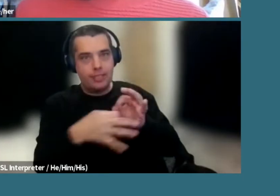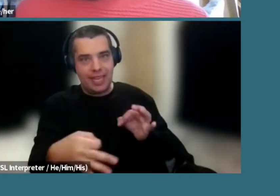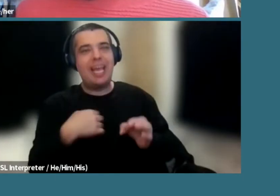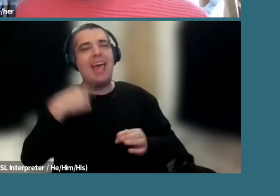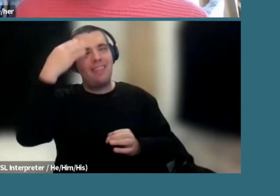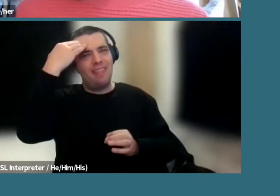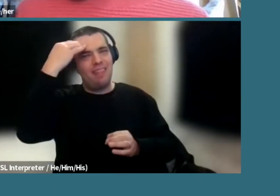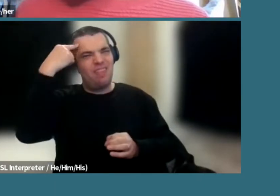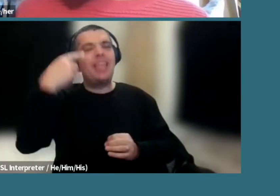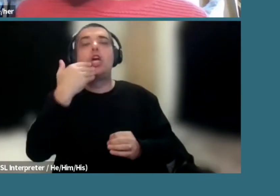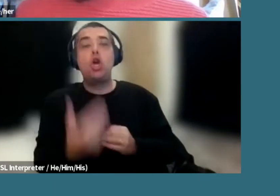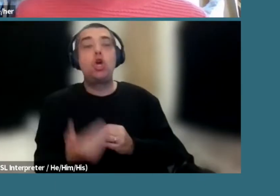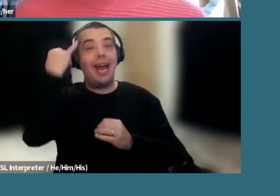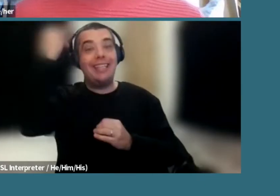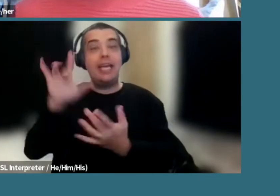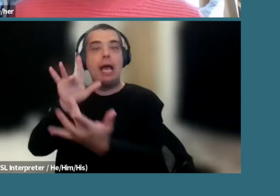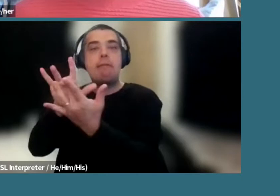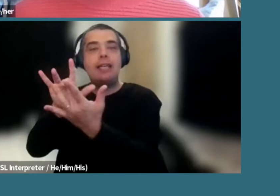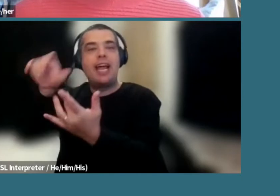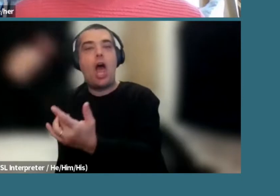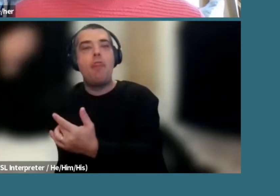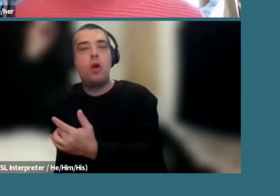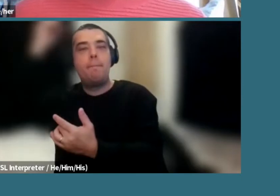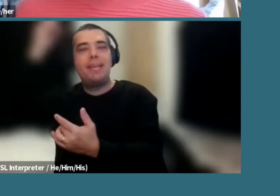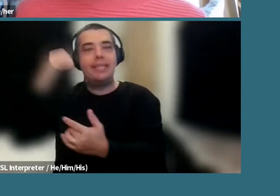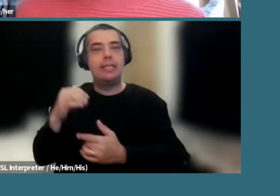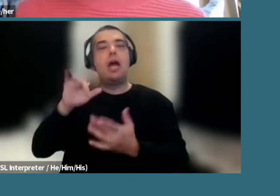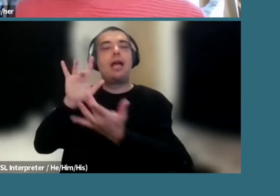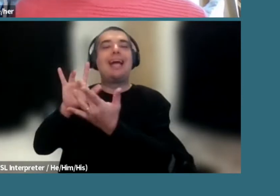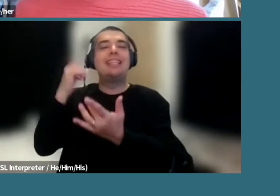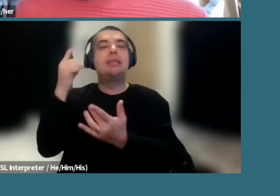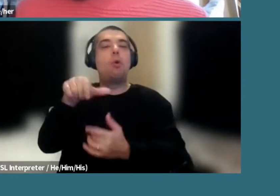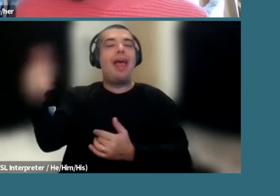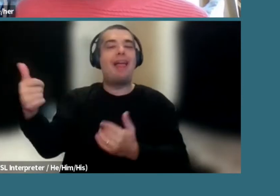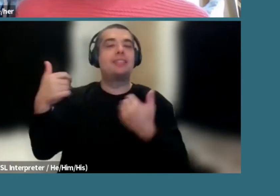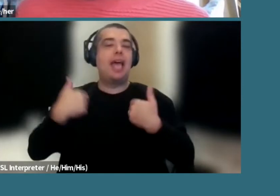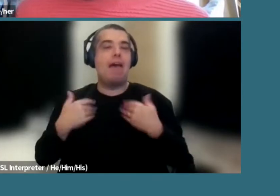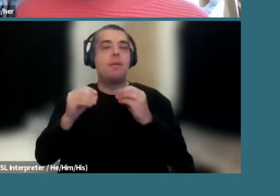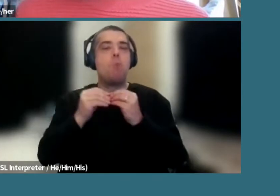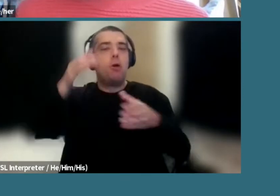to reach out for another opinion or to reach out to somebody else that you may know that has more knowledge or information.